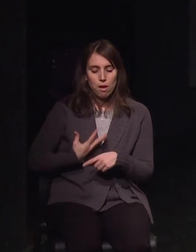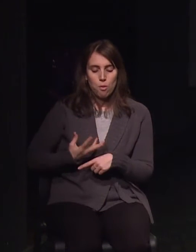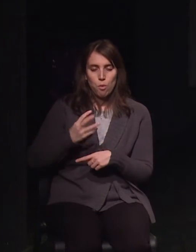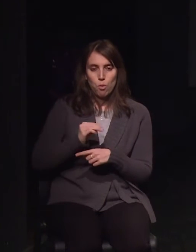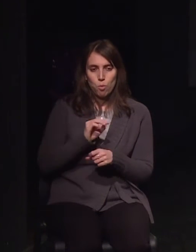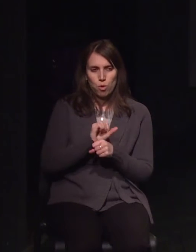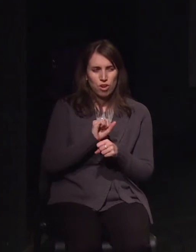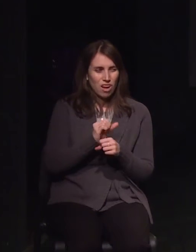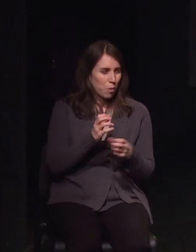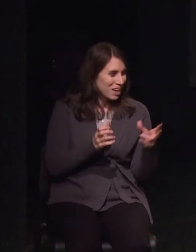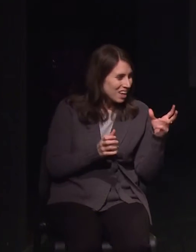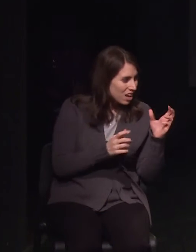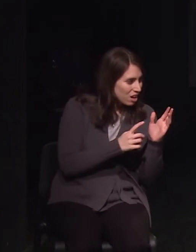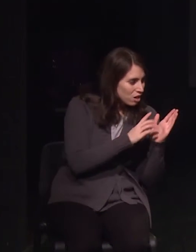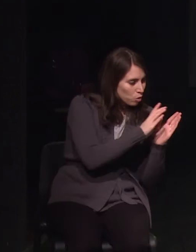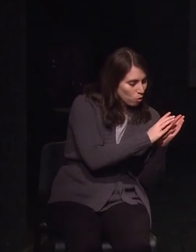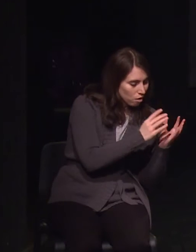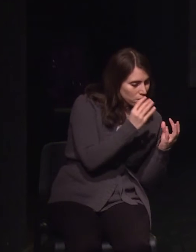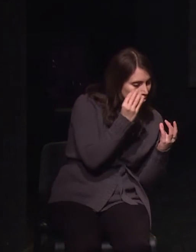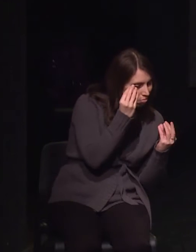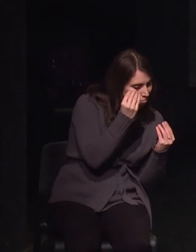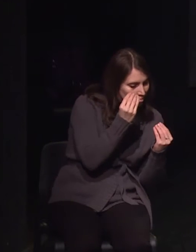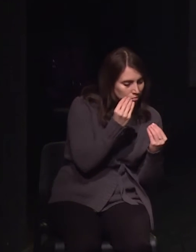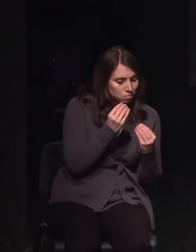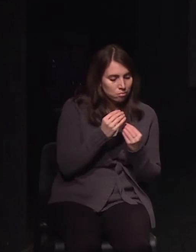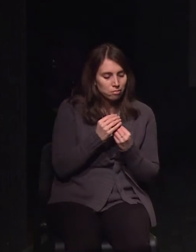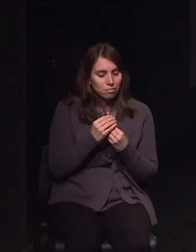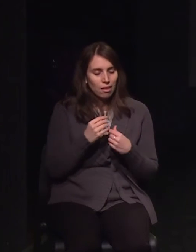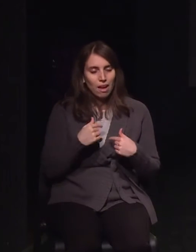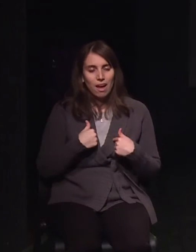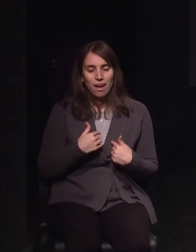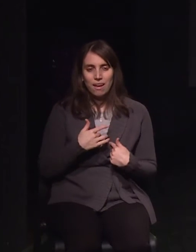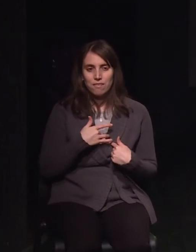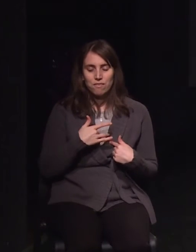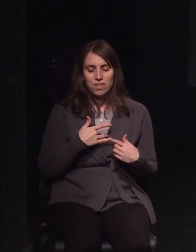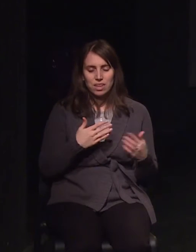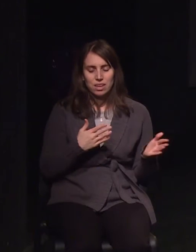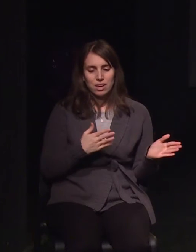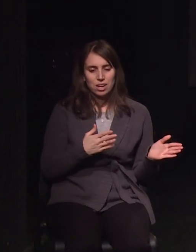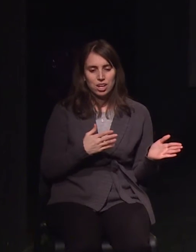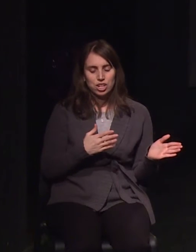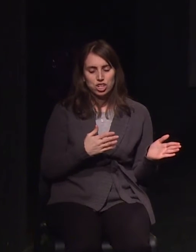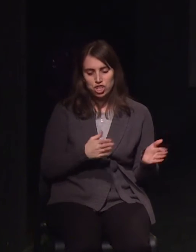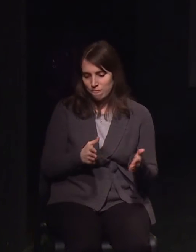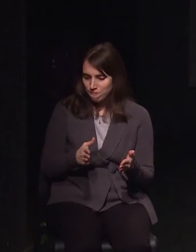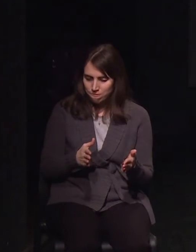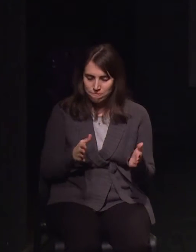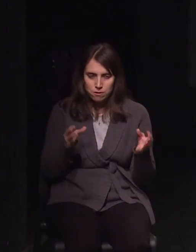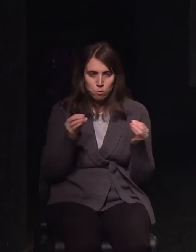to hear what you have to say, is, I feel a decided shift towards the local right now.